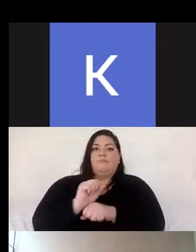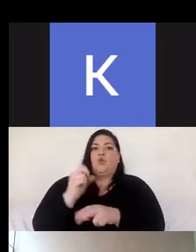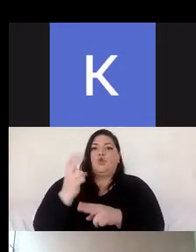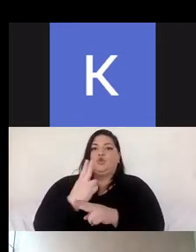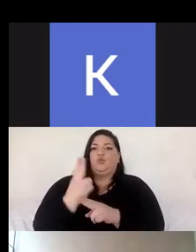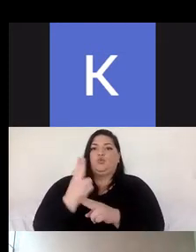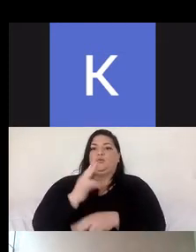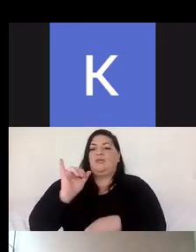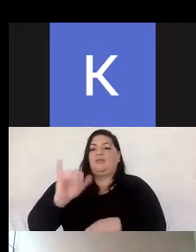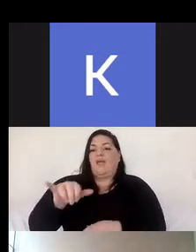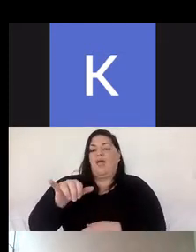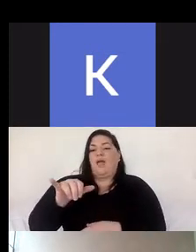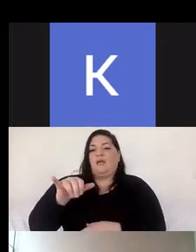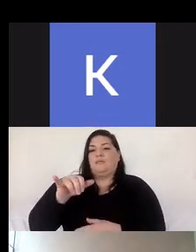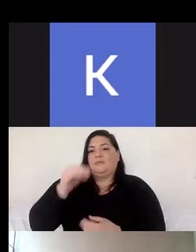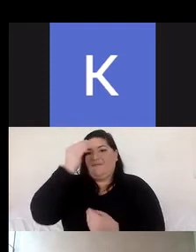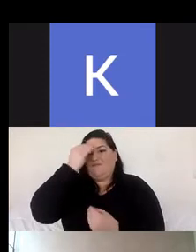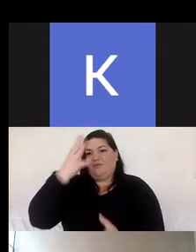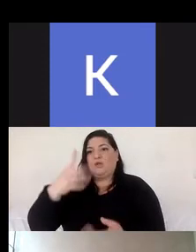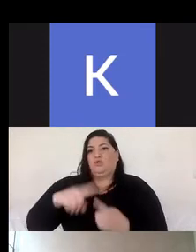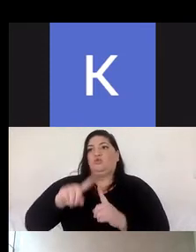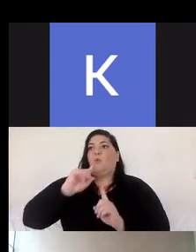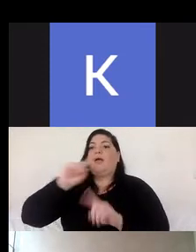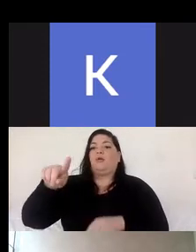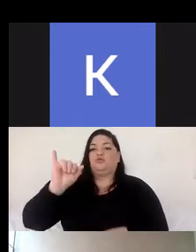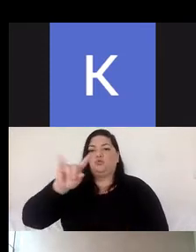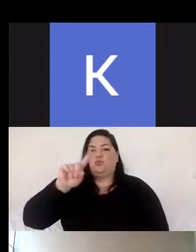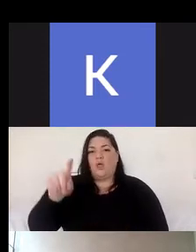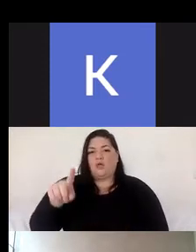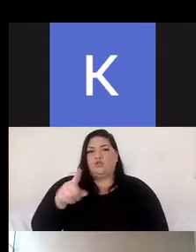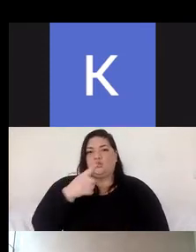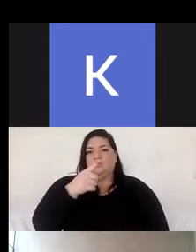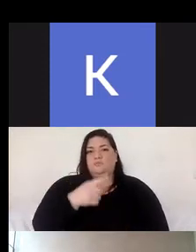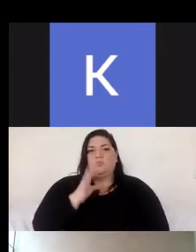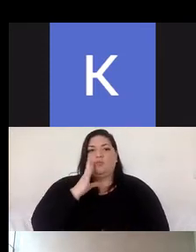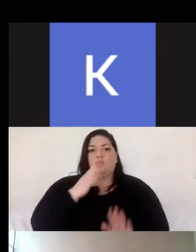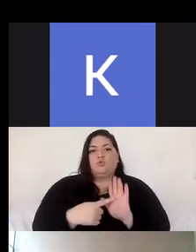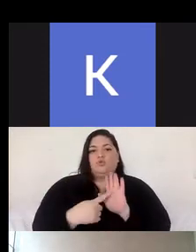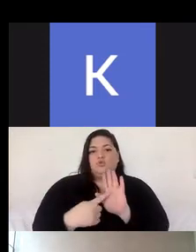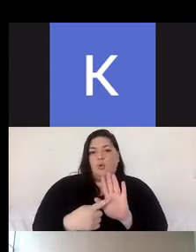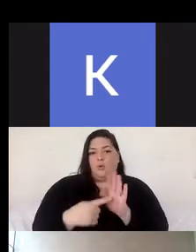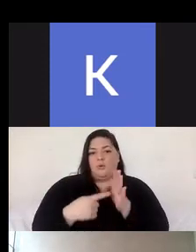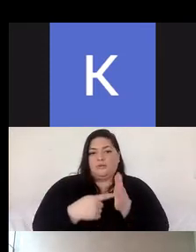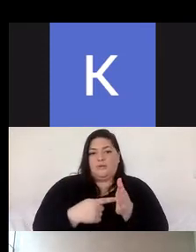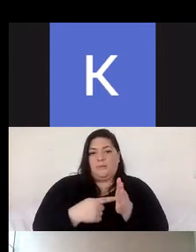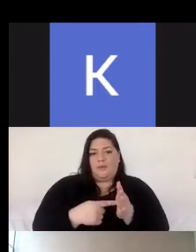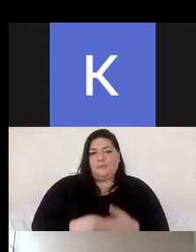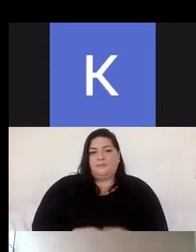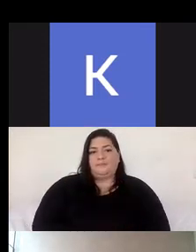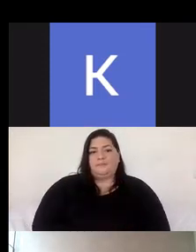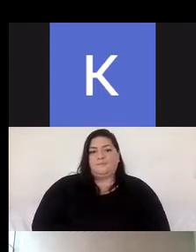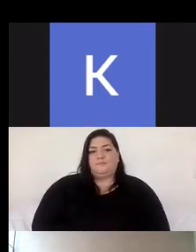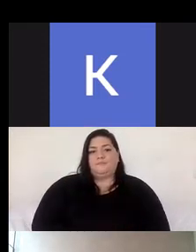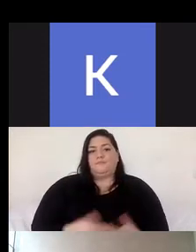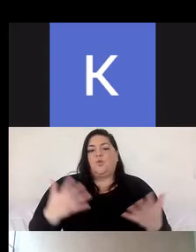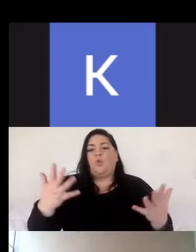data to answer within the last couple of years. For example, what is the impact of change